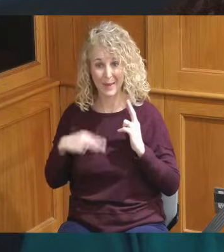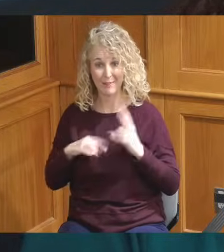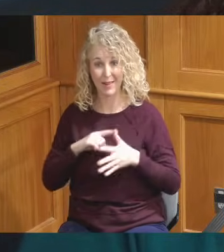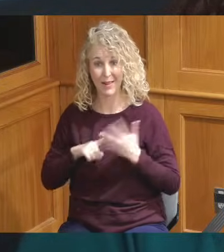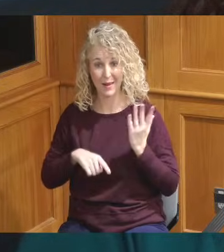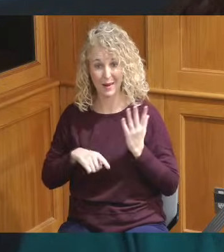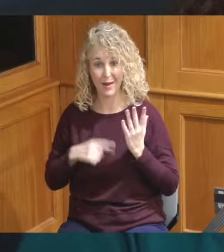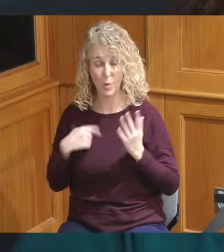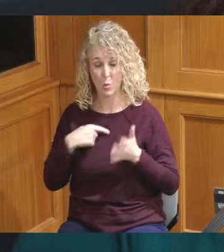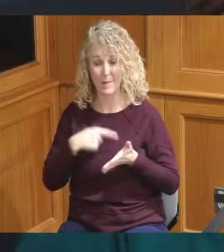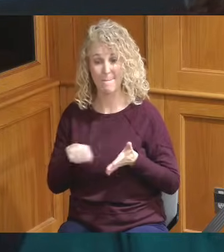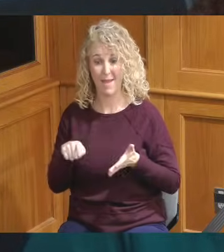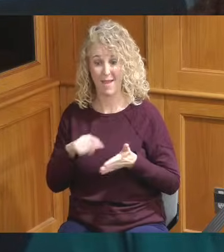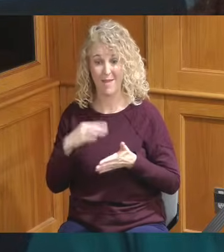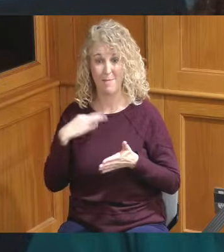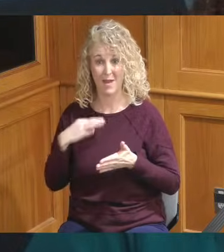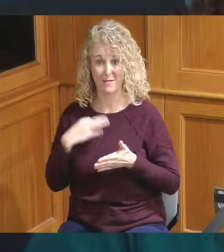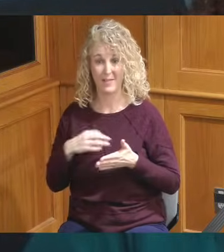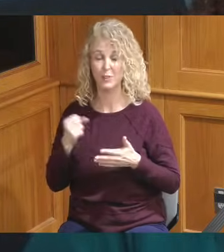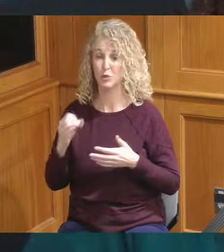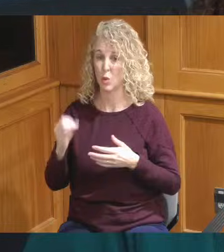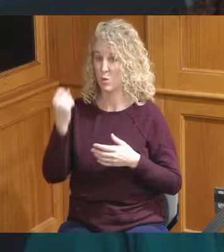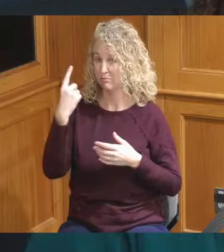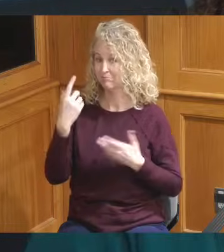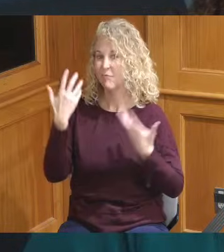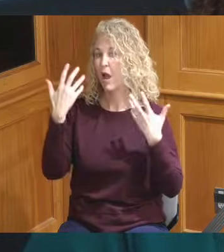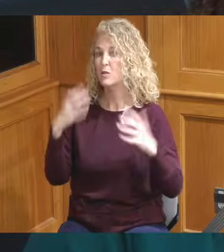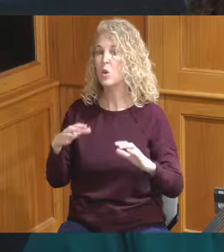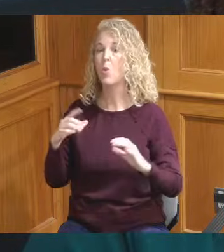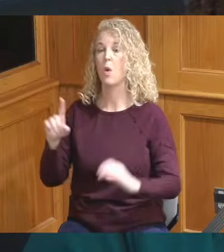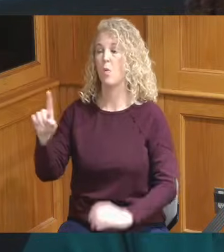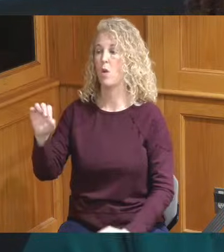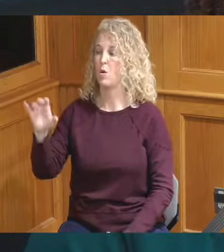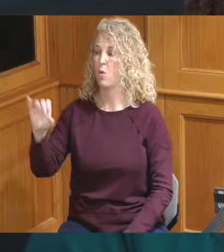kind of things. So, I just don't want it just started to seem like one Ohio's got a lot of